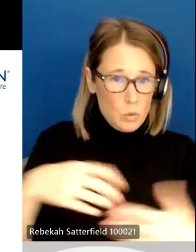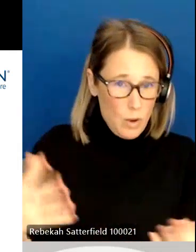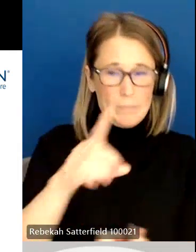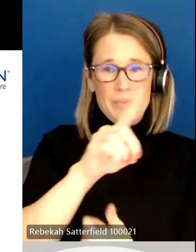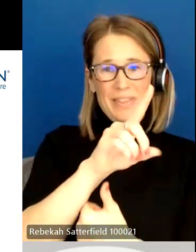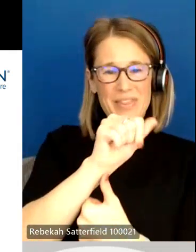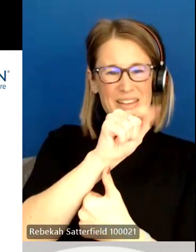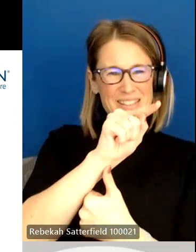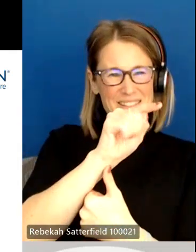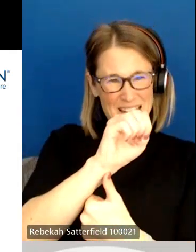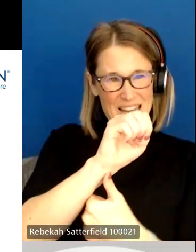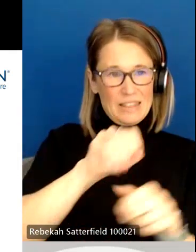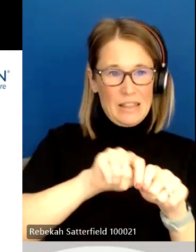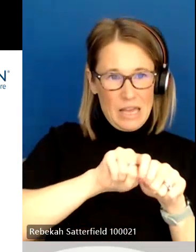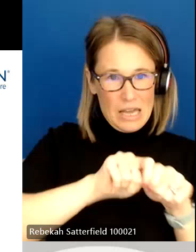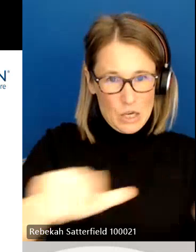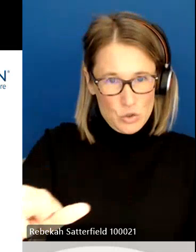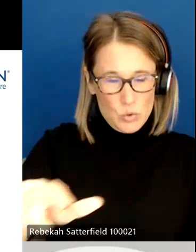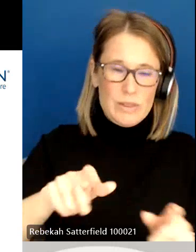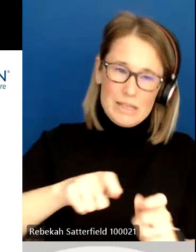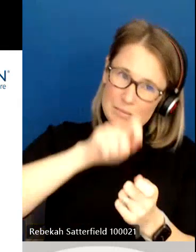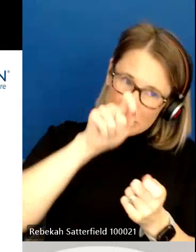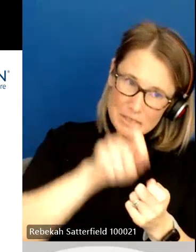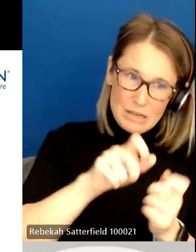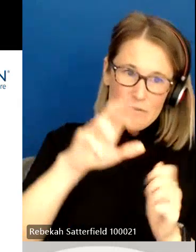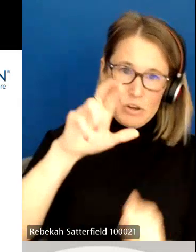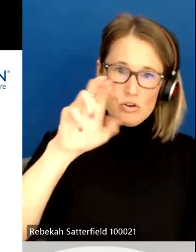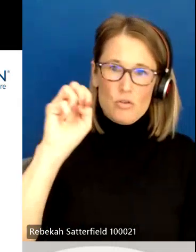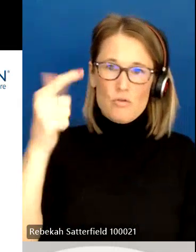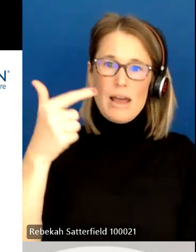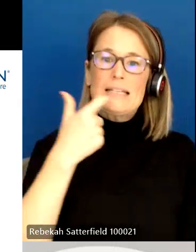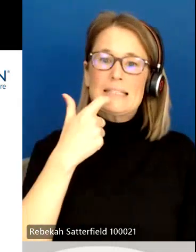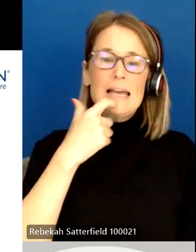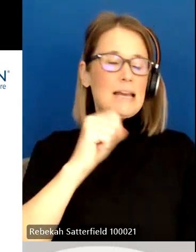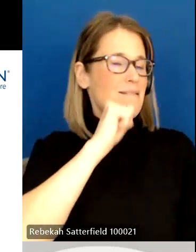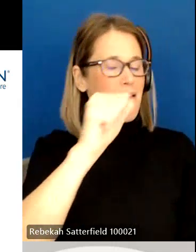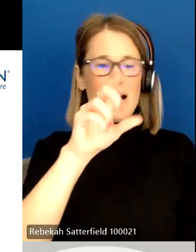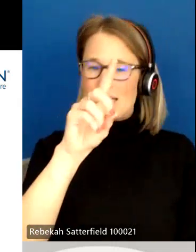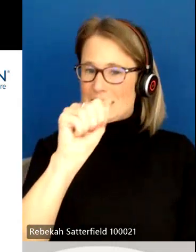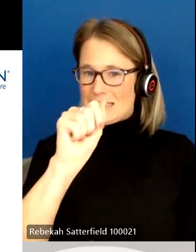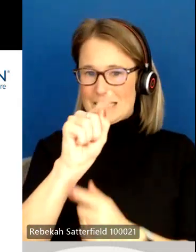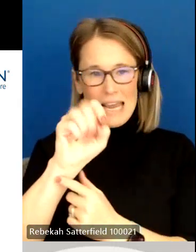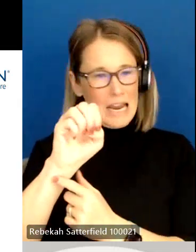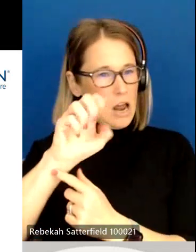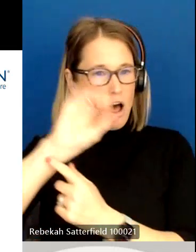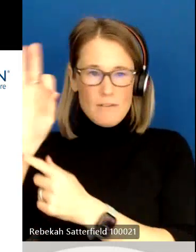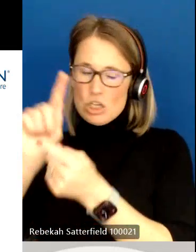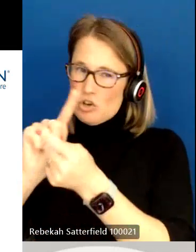the actual specific regulations say not date of translation but date issued and revision